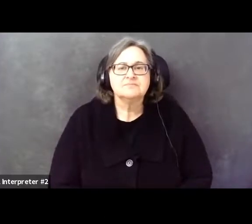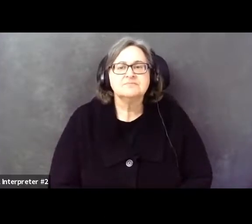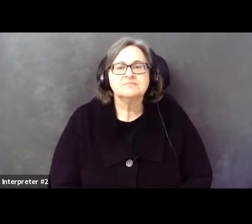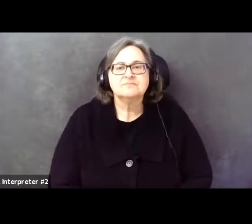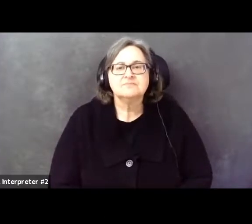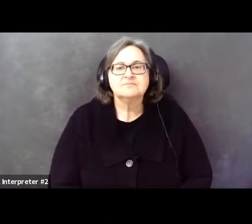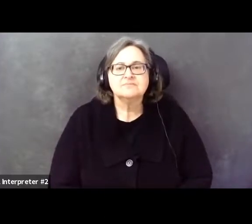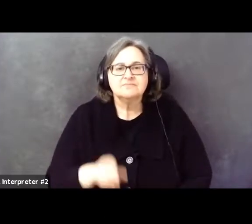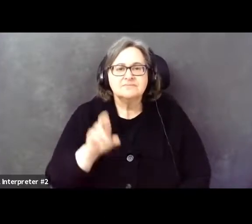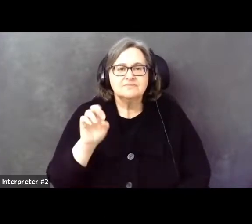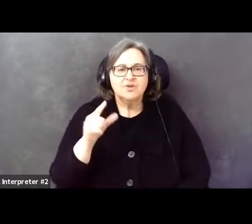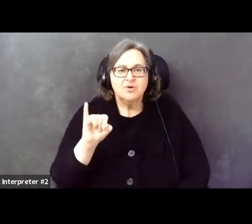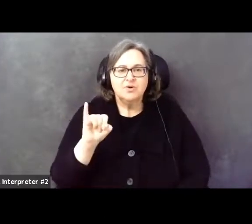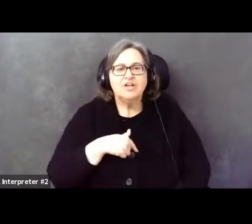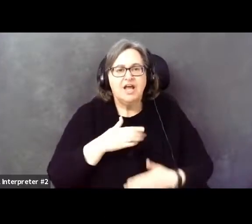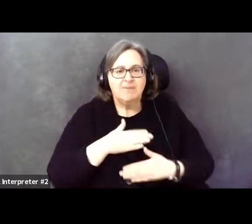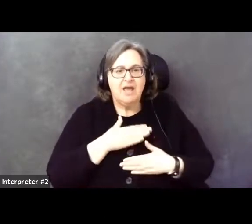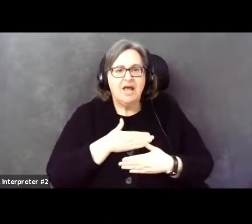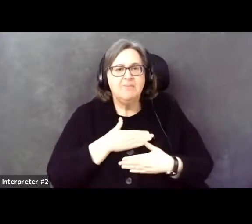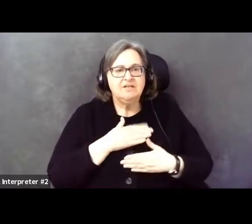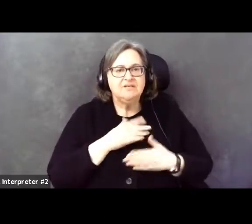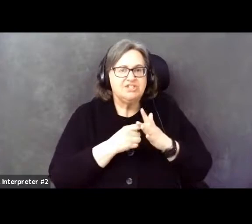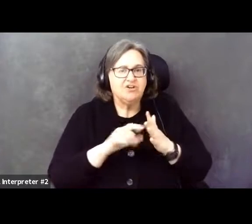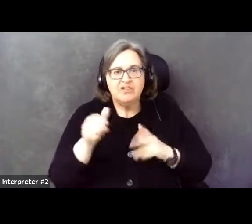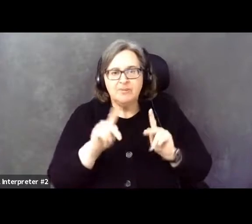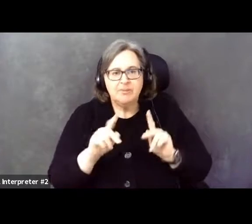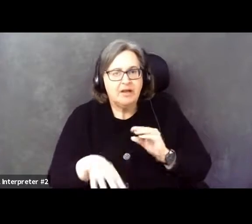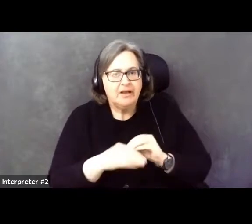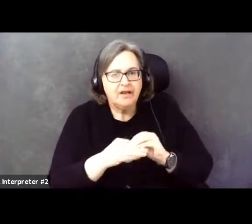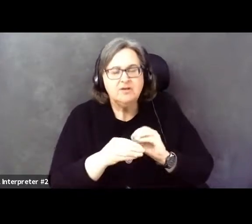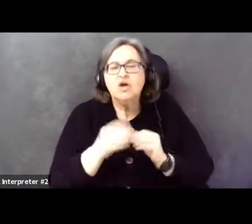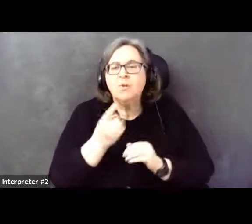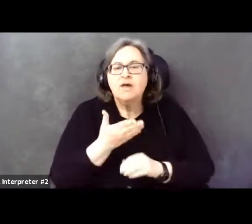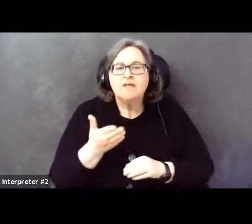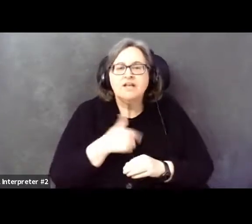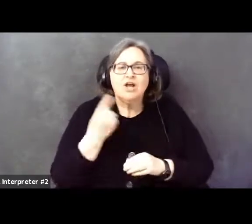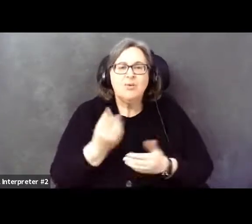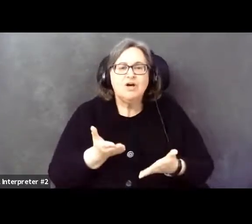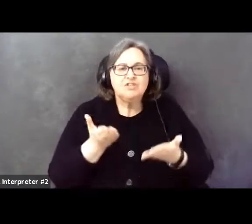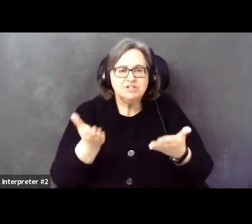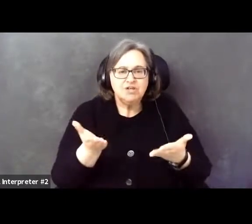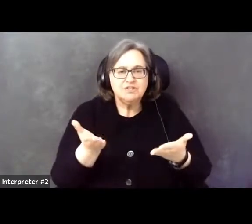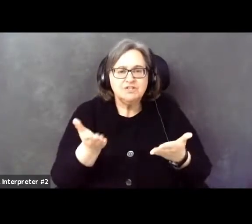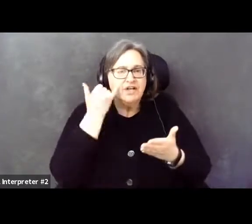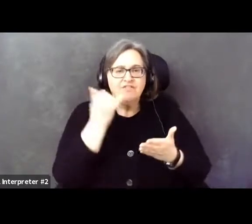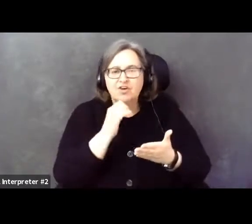I'm happy to start that discussion. Others can jump in. One of the things that I would always suggest is if there's not a criminal